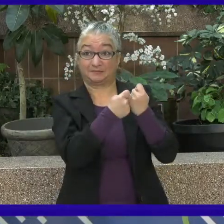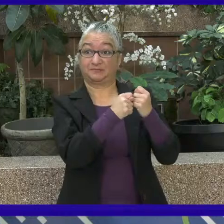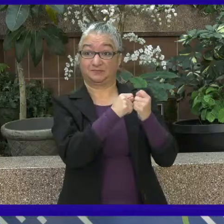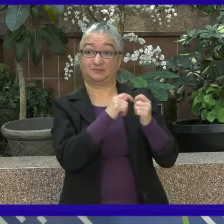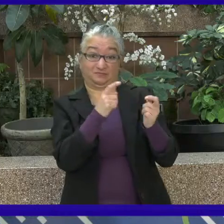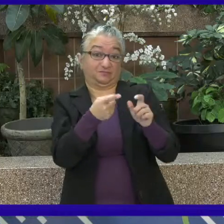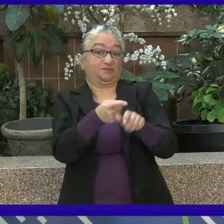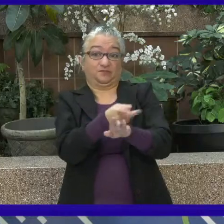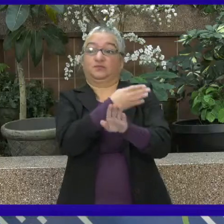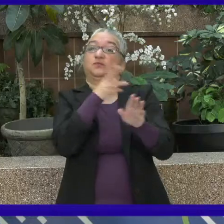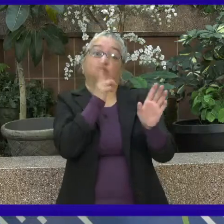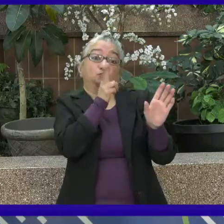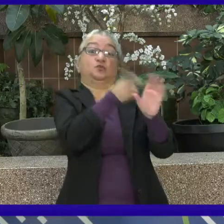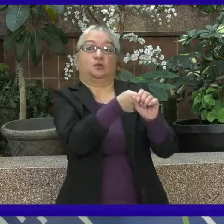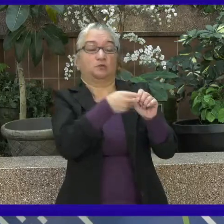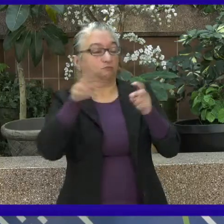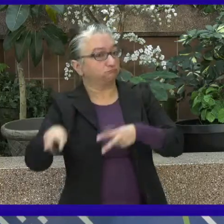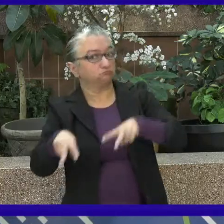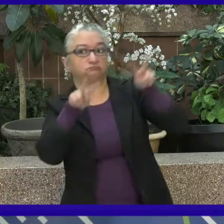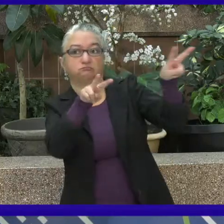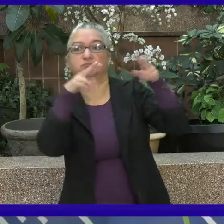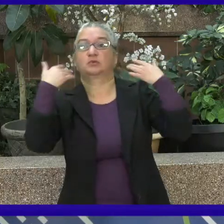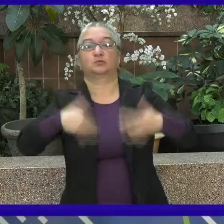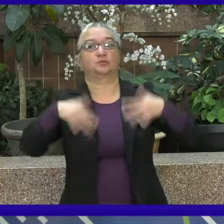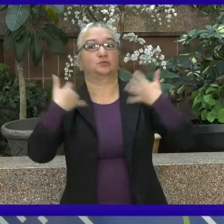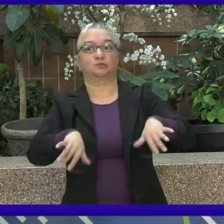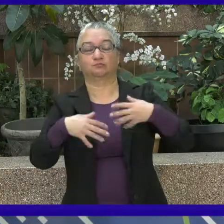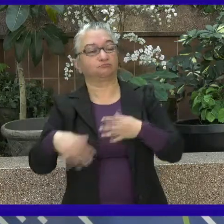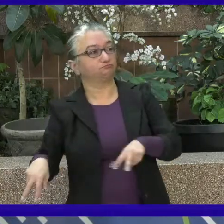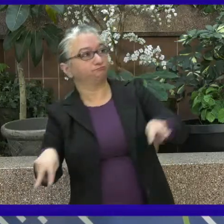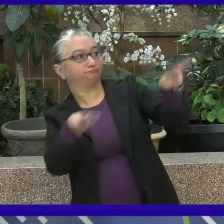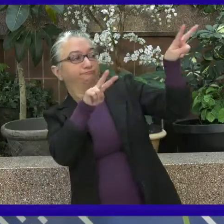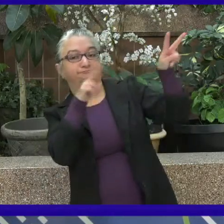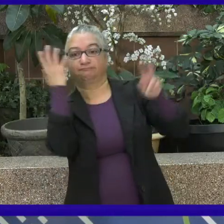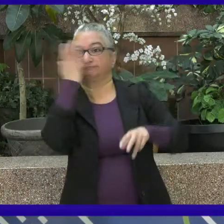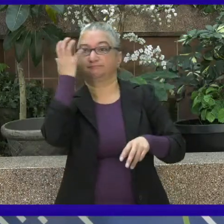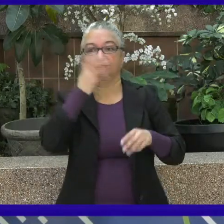and hard work of every region in this province as we move through through our original target